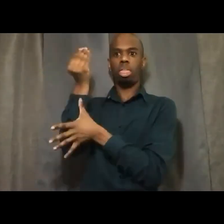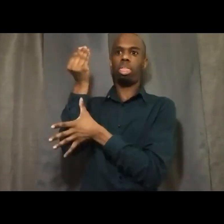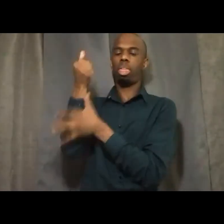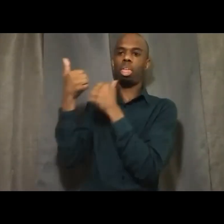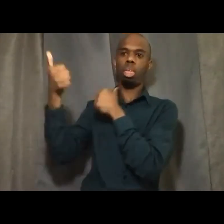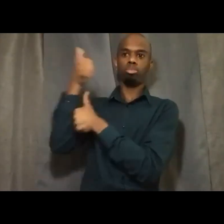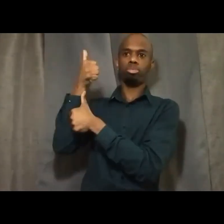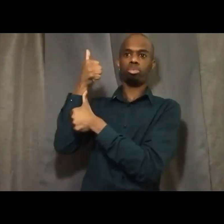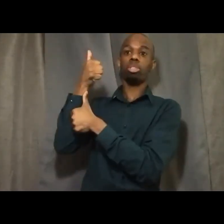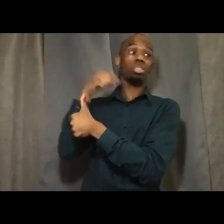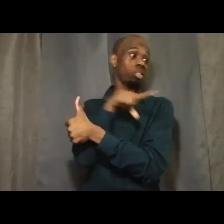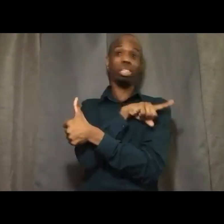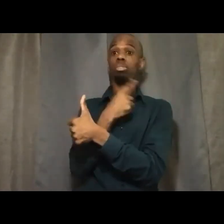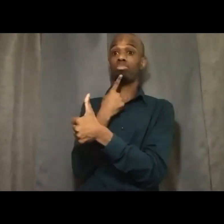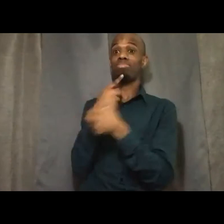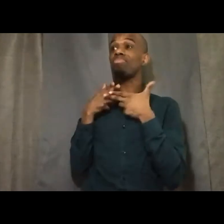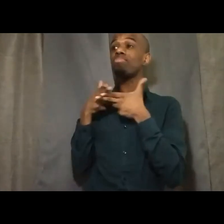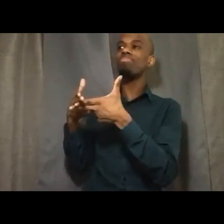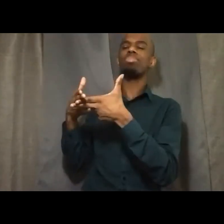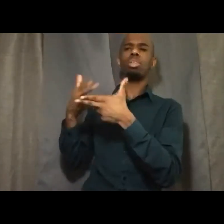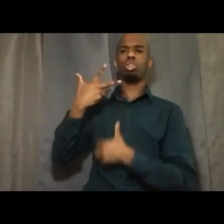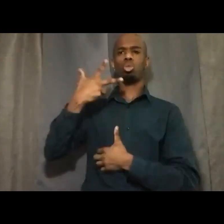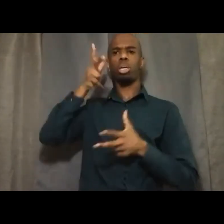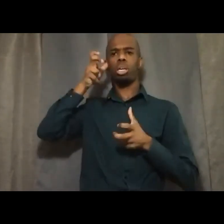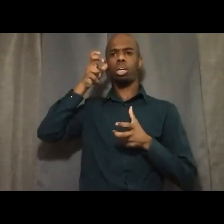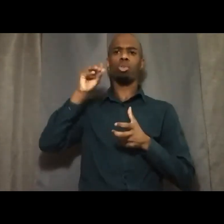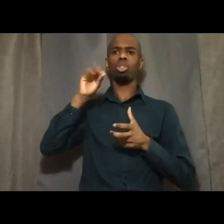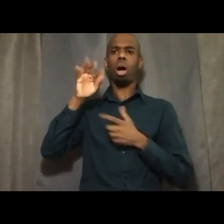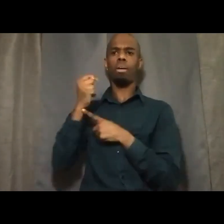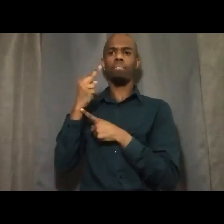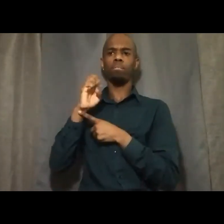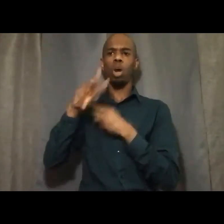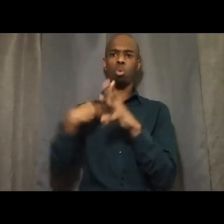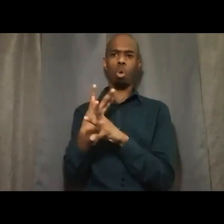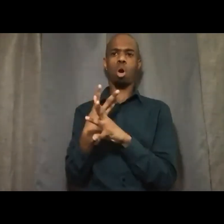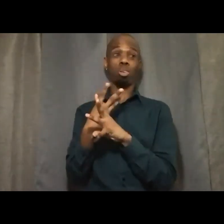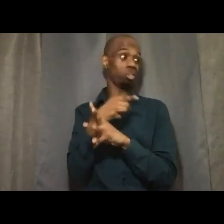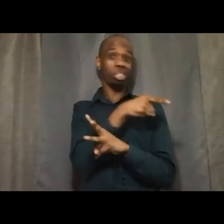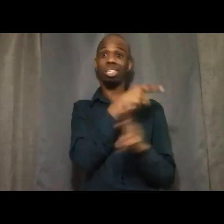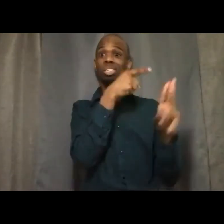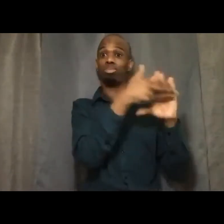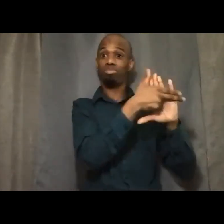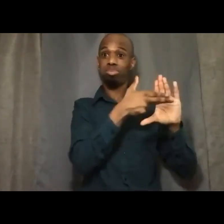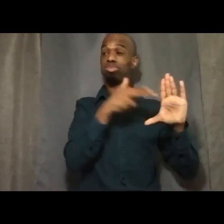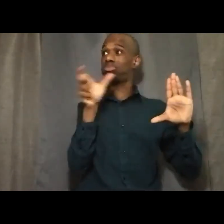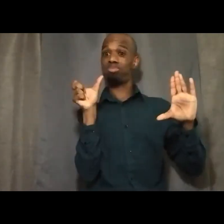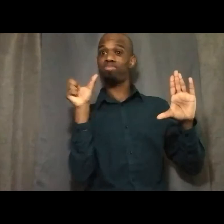"maybe we must move towards democratic socialism" That's a direct quote from Martin Luther king, right.